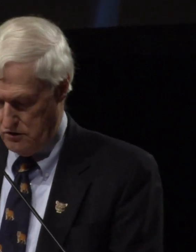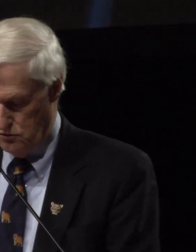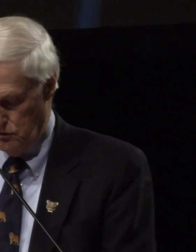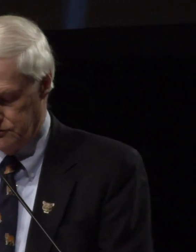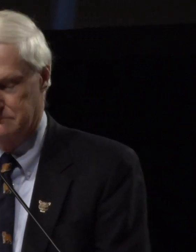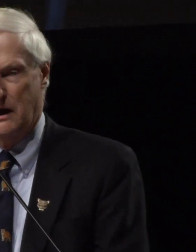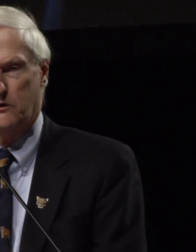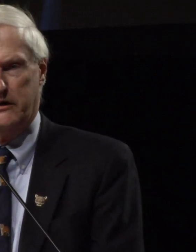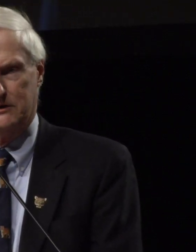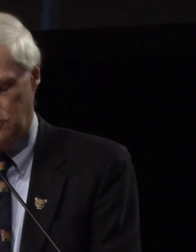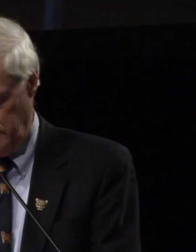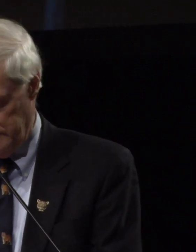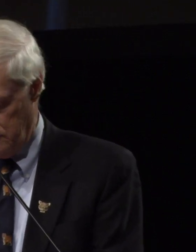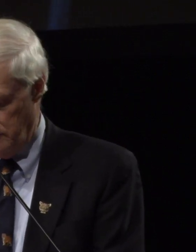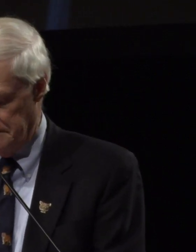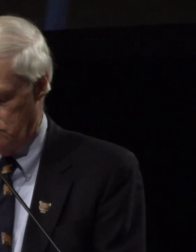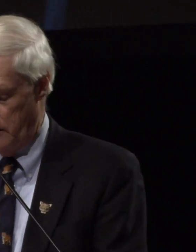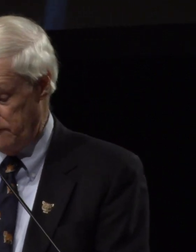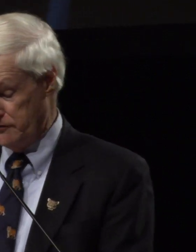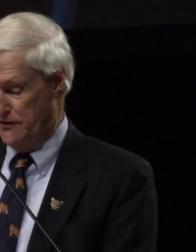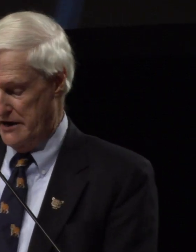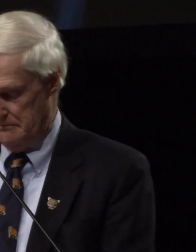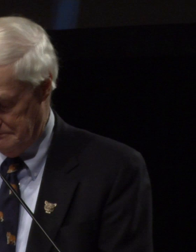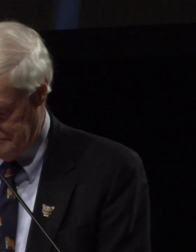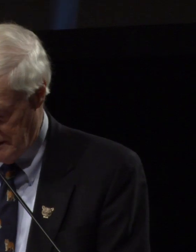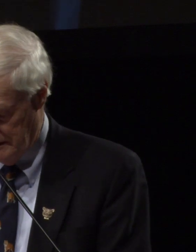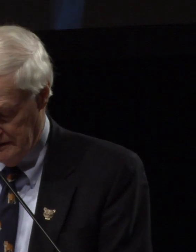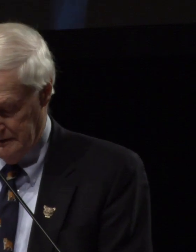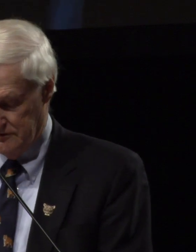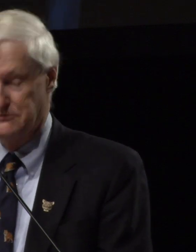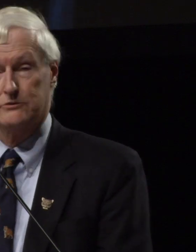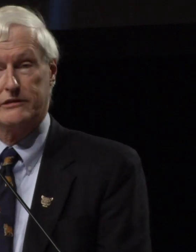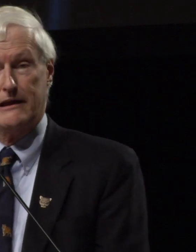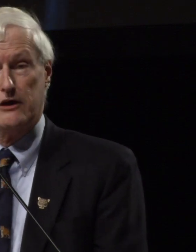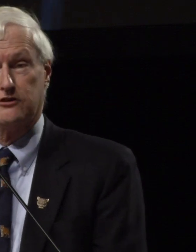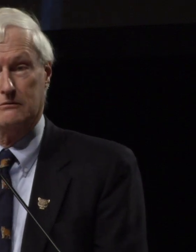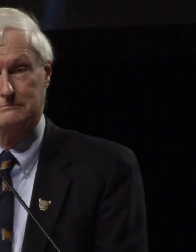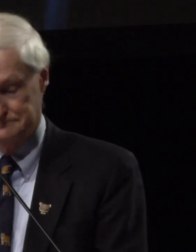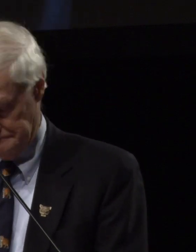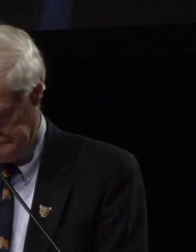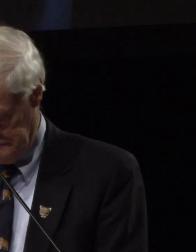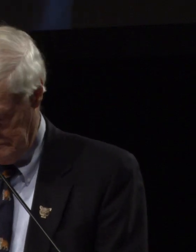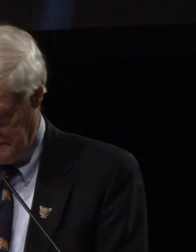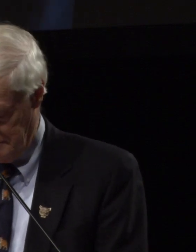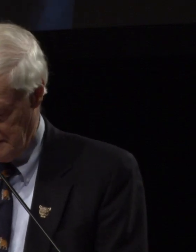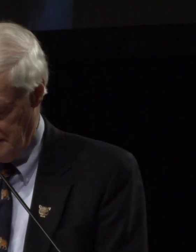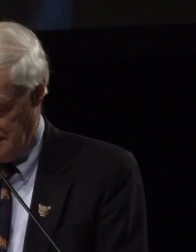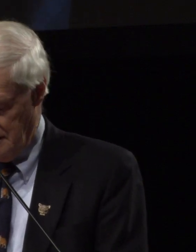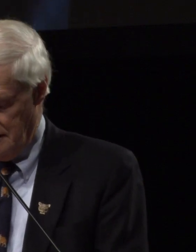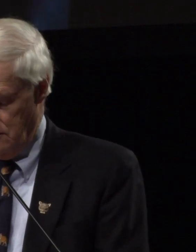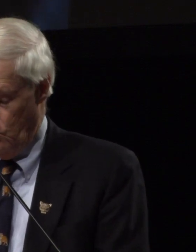RULES AND BORROWING MATERIAL AND EQUIPMENT WHEREVER HE COULD FIND THEM, SOMETIMES WITHOUT ASKING.